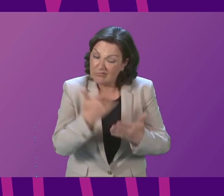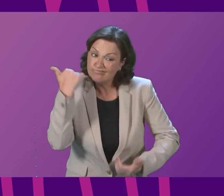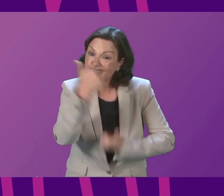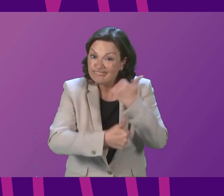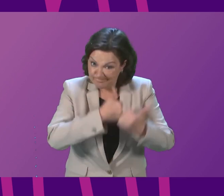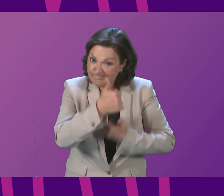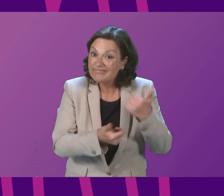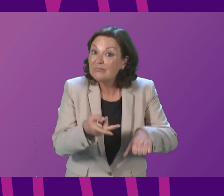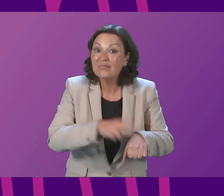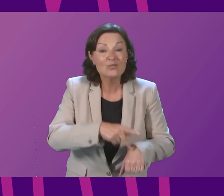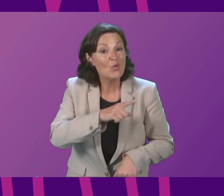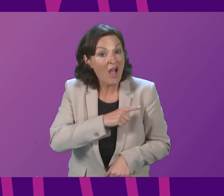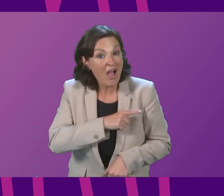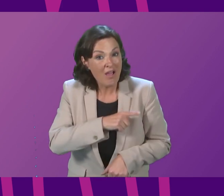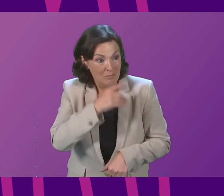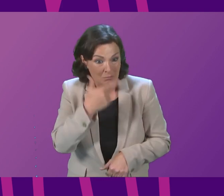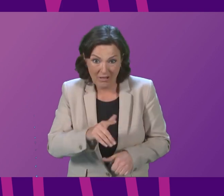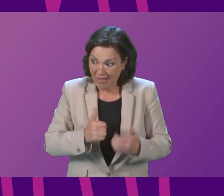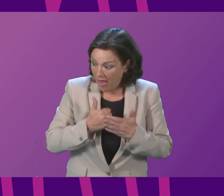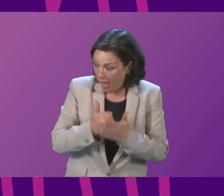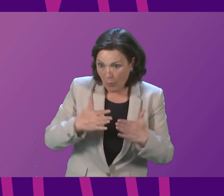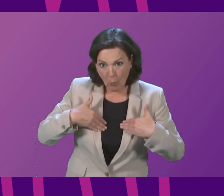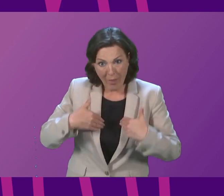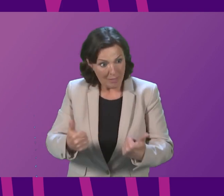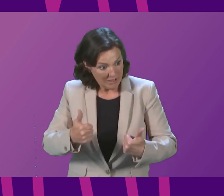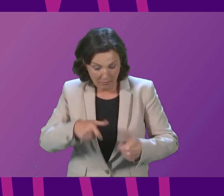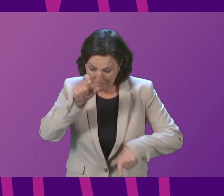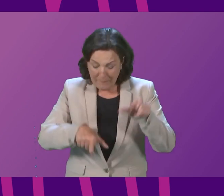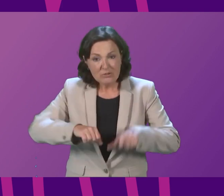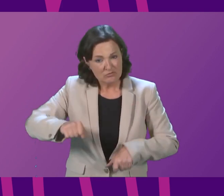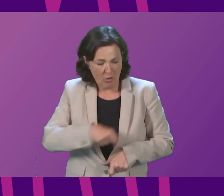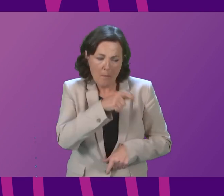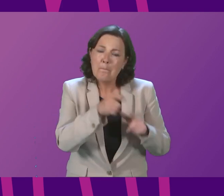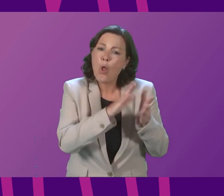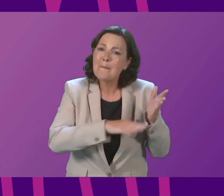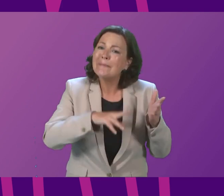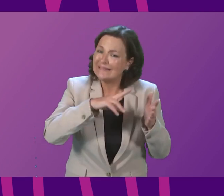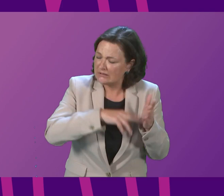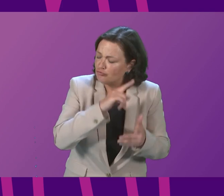but to the wellbeing of our country. Pauline McNeill is right to say that the figures that I cited earlier, which show that our